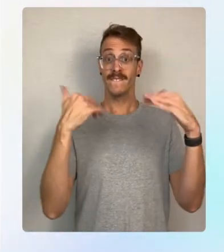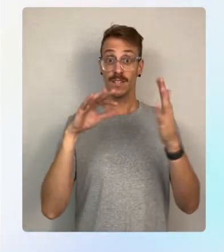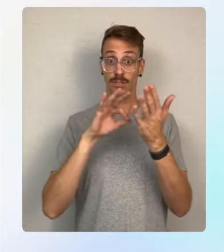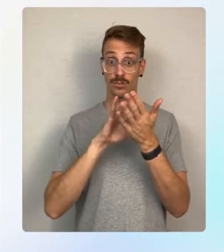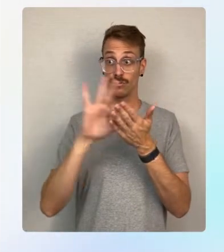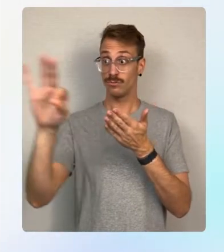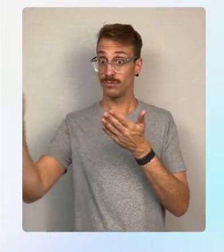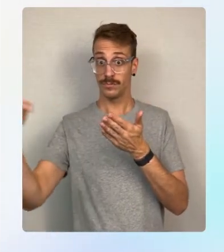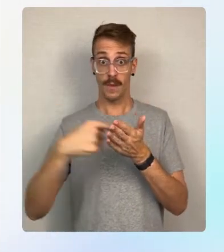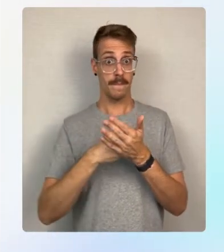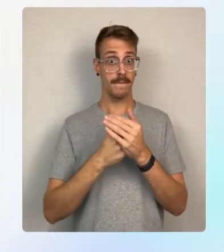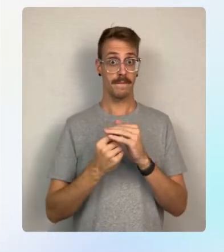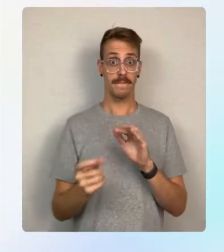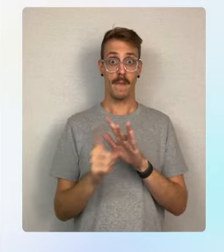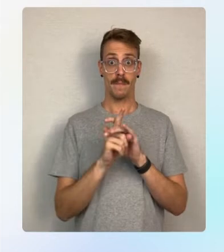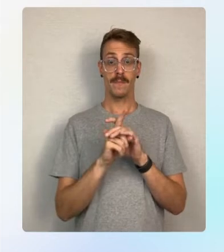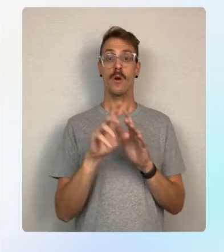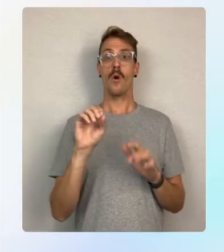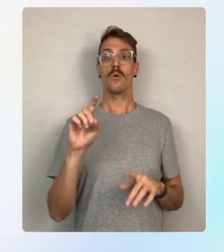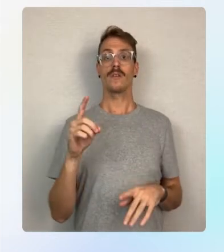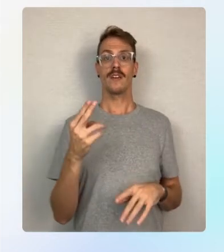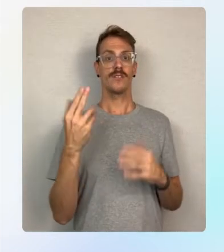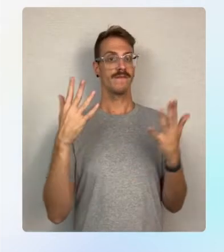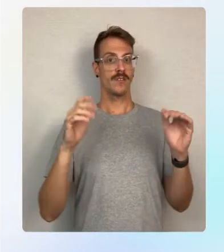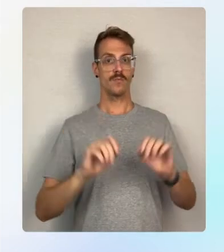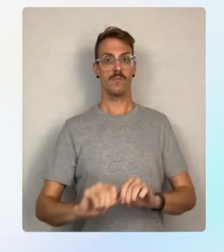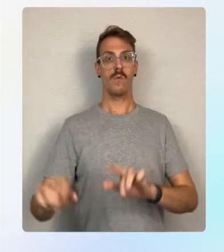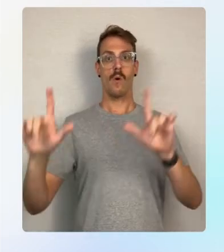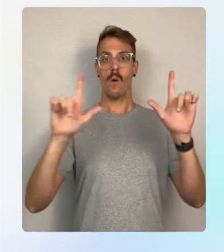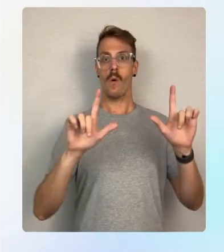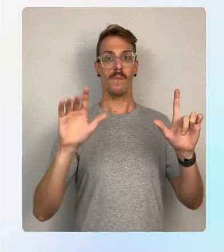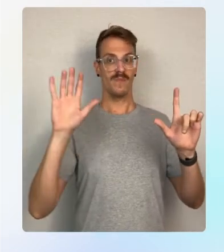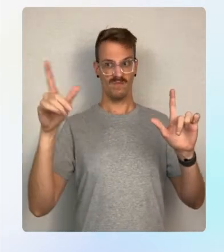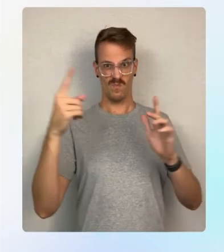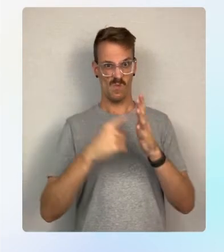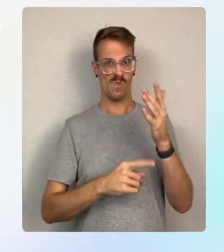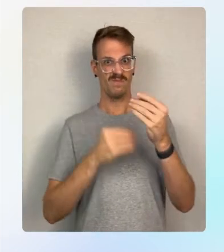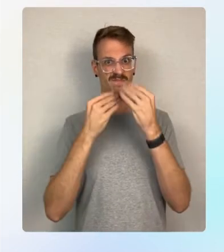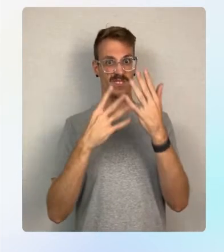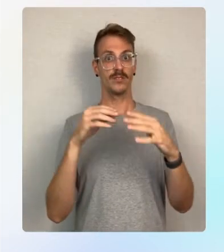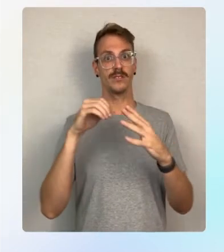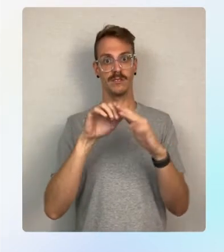Once the trace finishes, ODH will automatically open the capture in the browser.